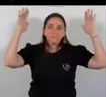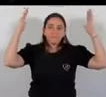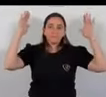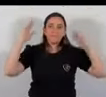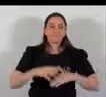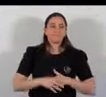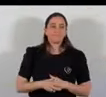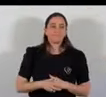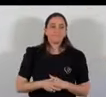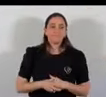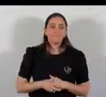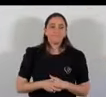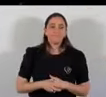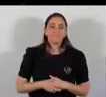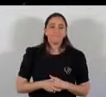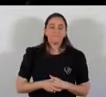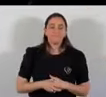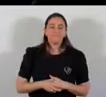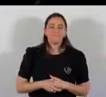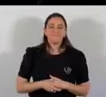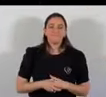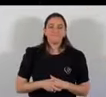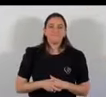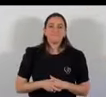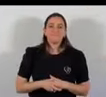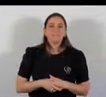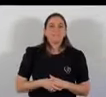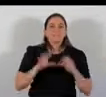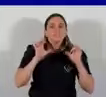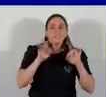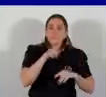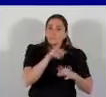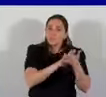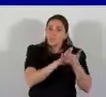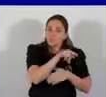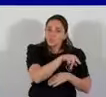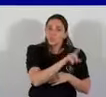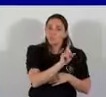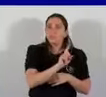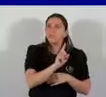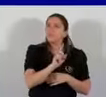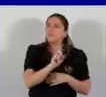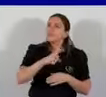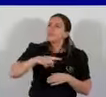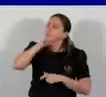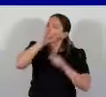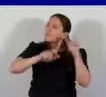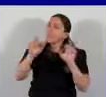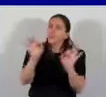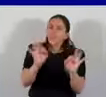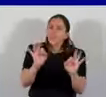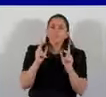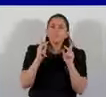And it came to stay But not only that